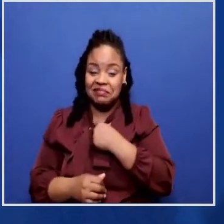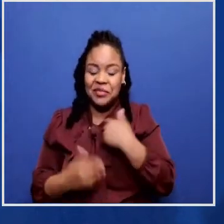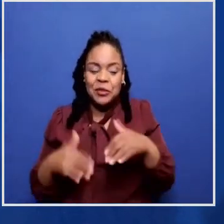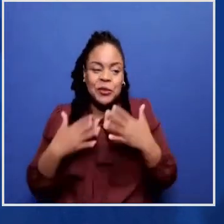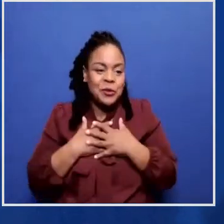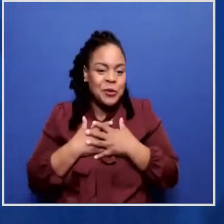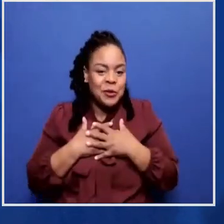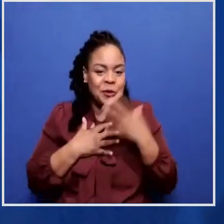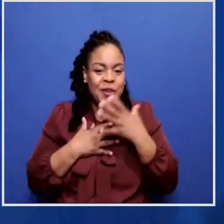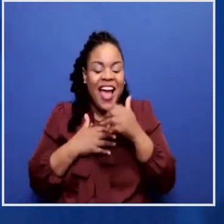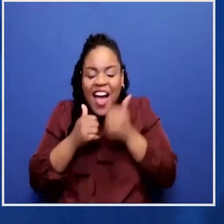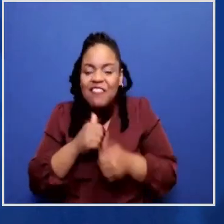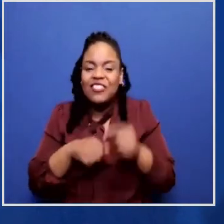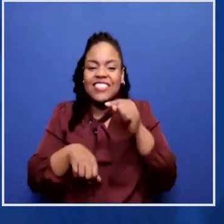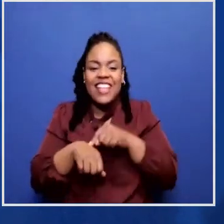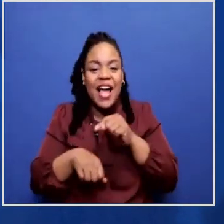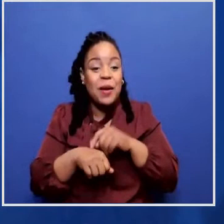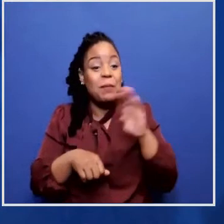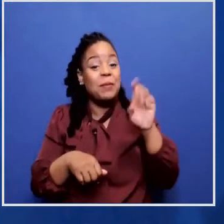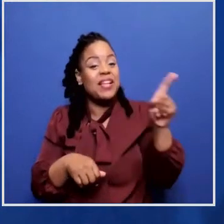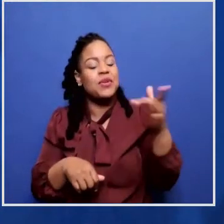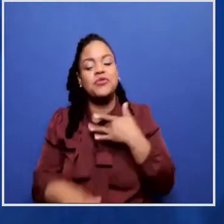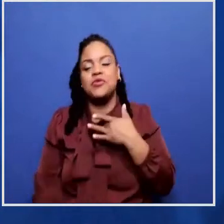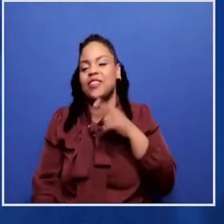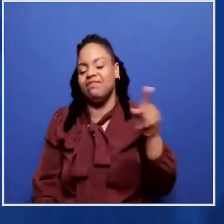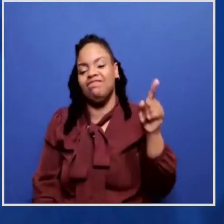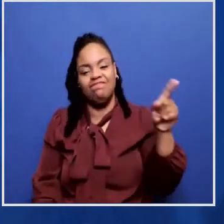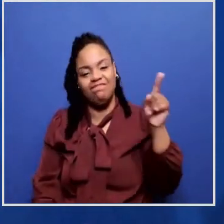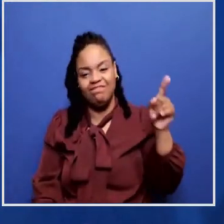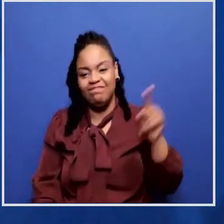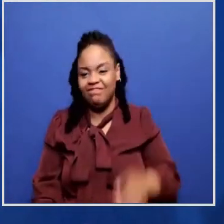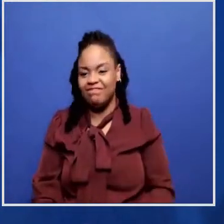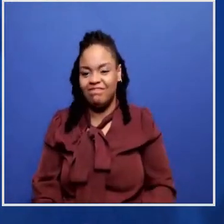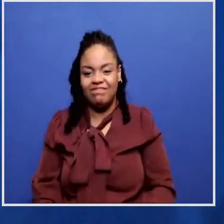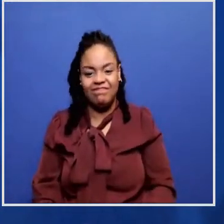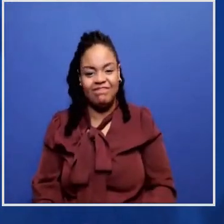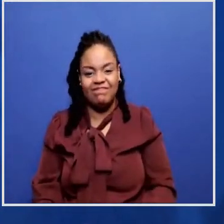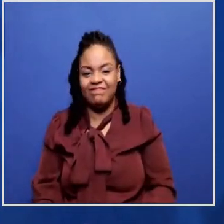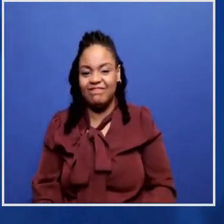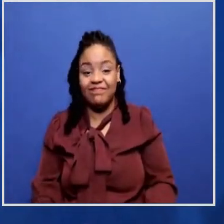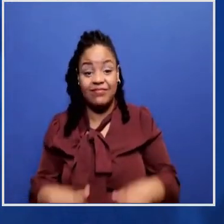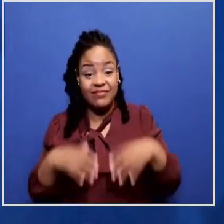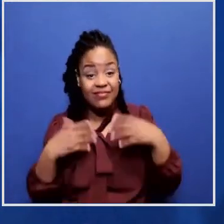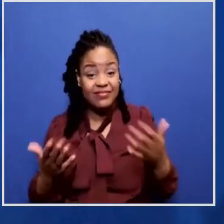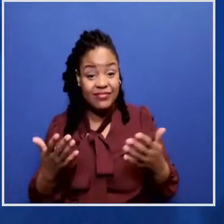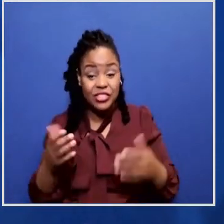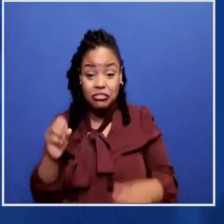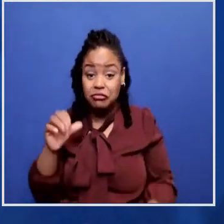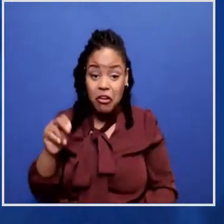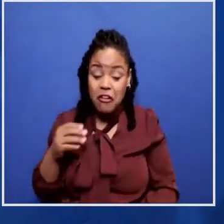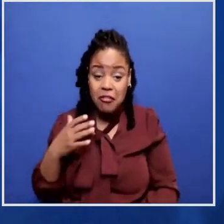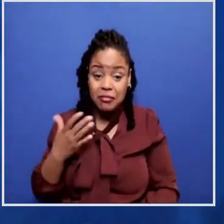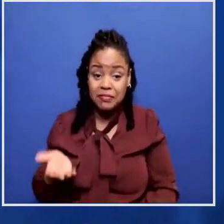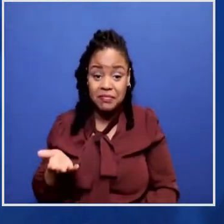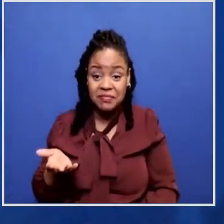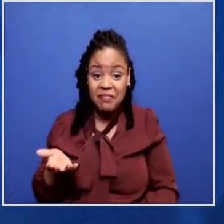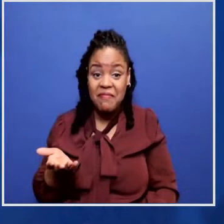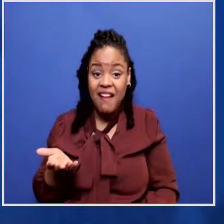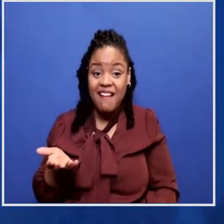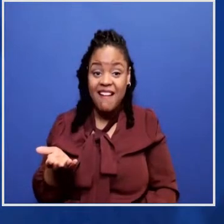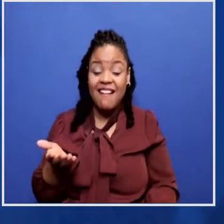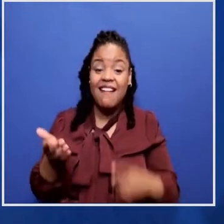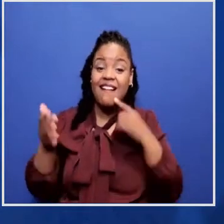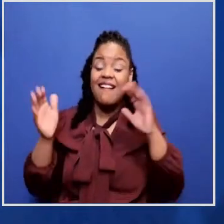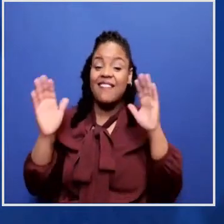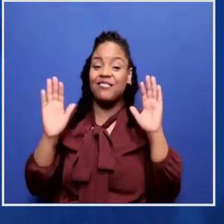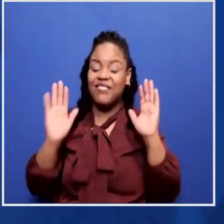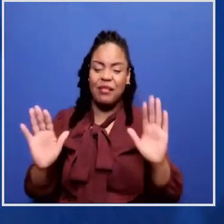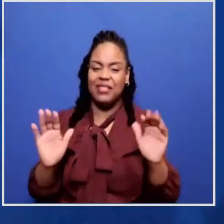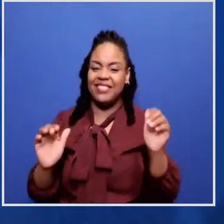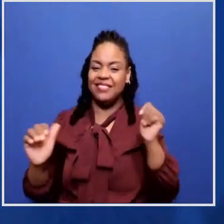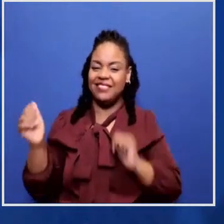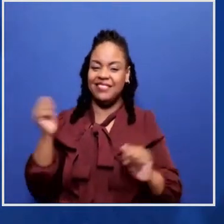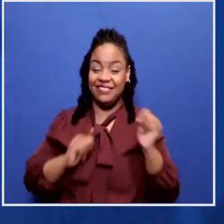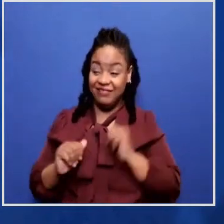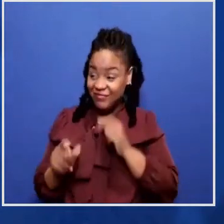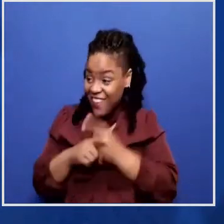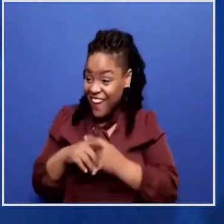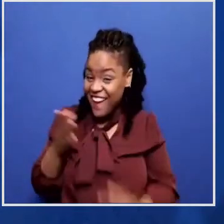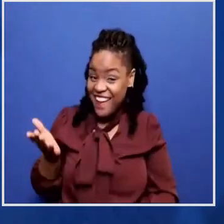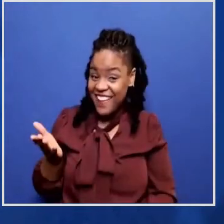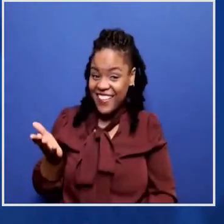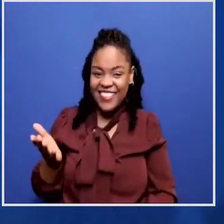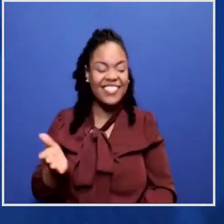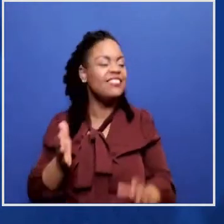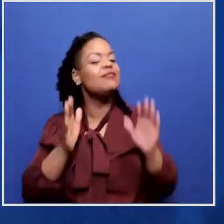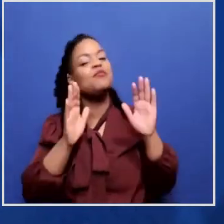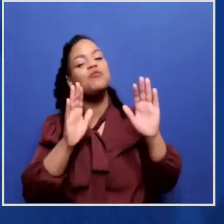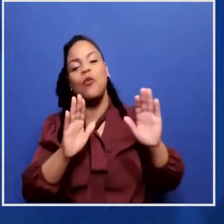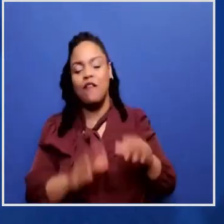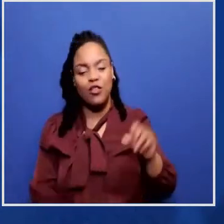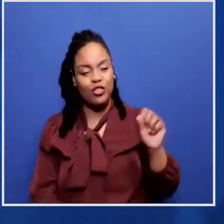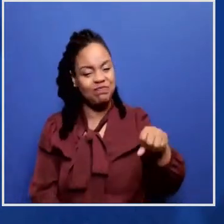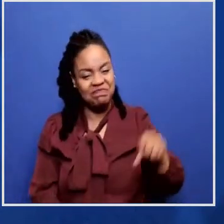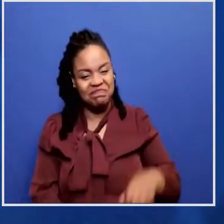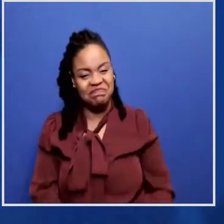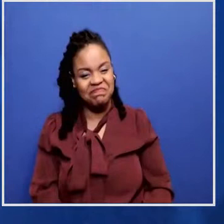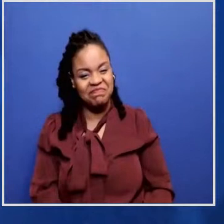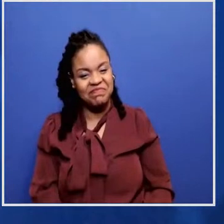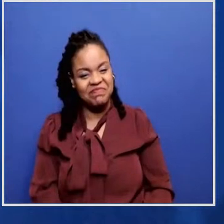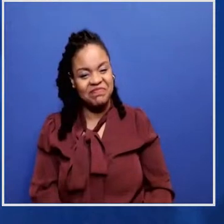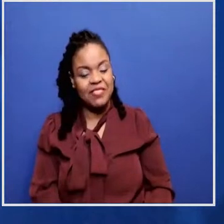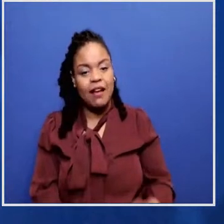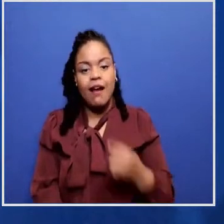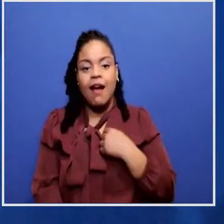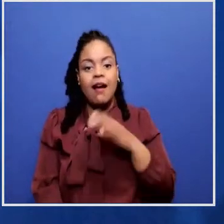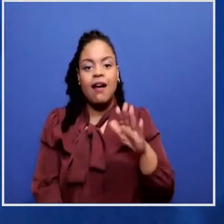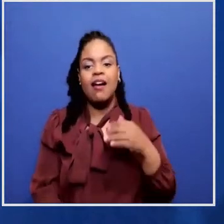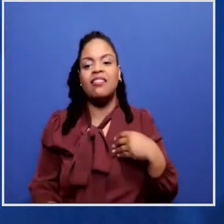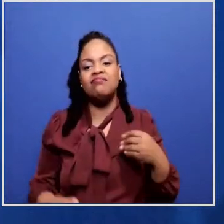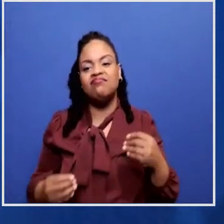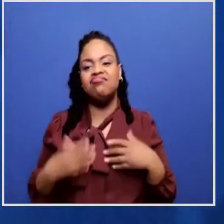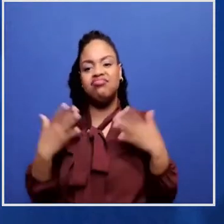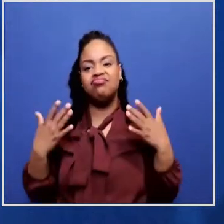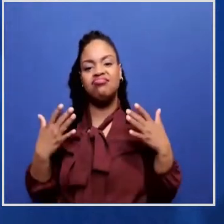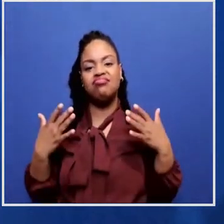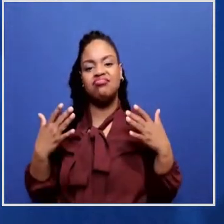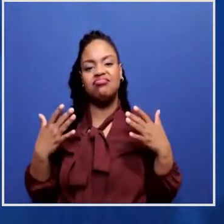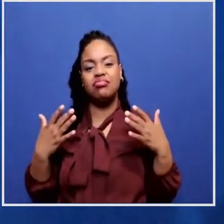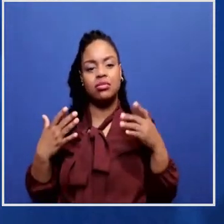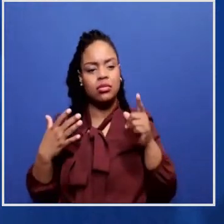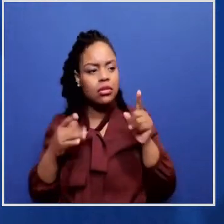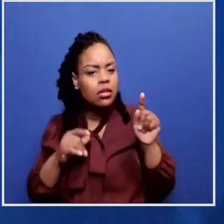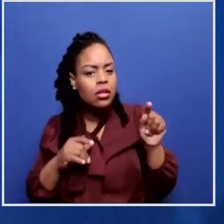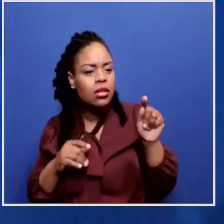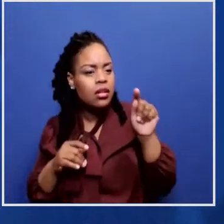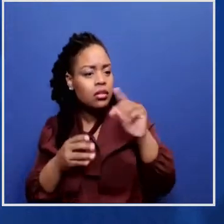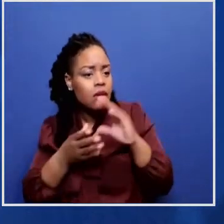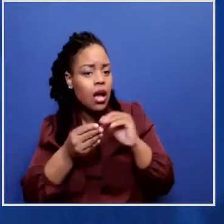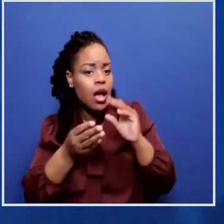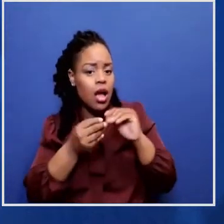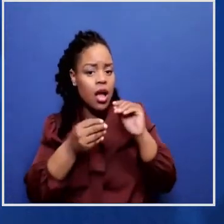US . YOU ALWAYS DO IT.